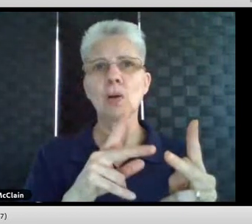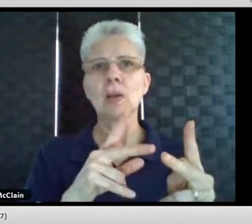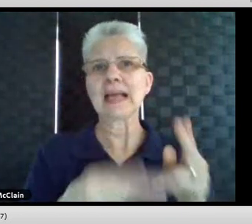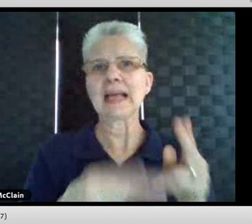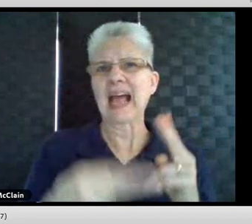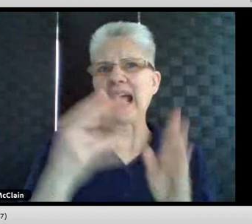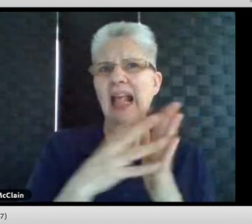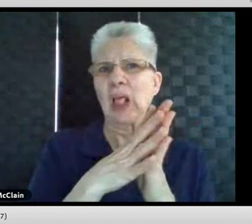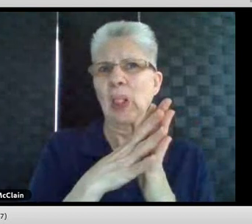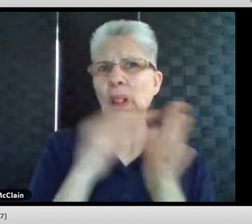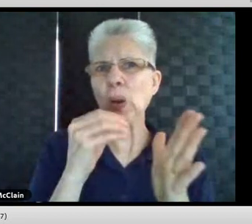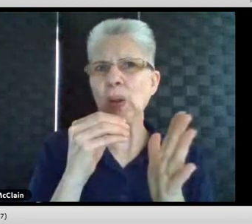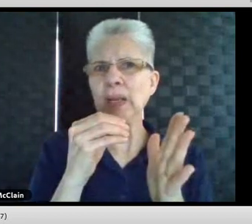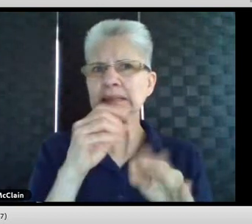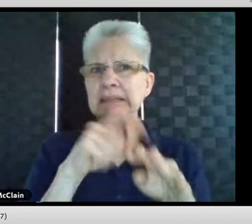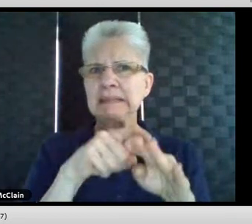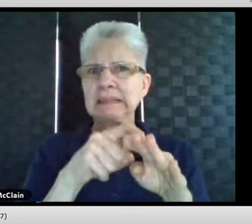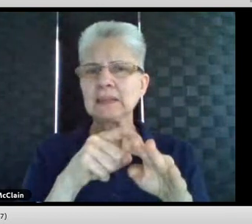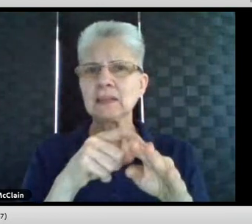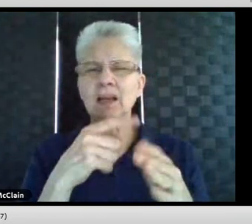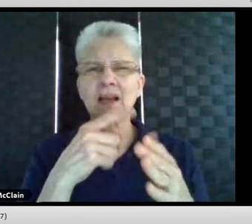What is this window? What does it do? I don't understand.